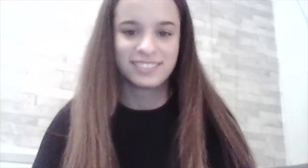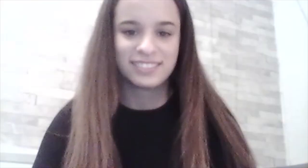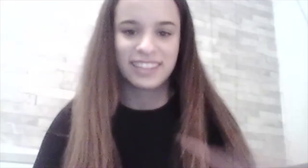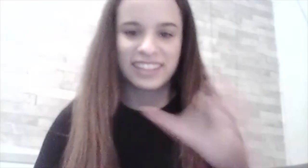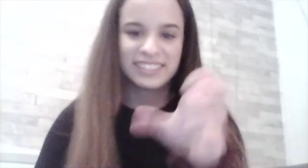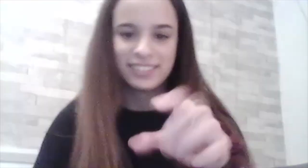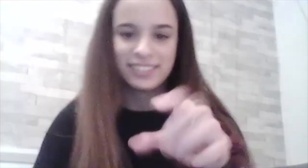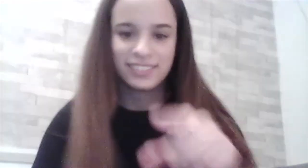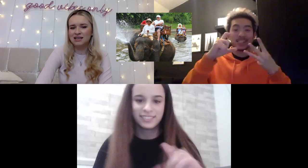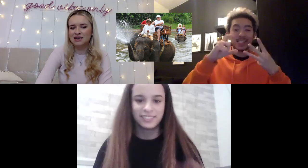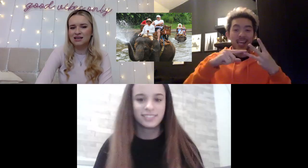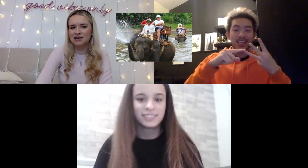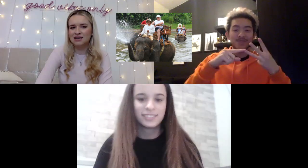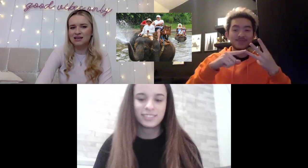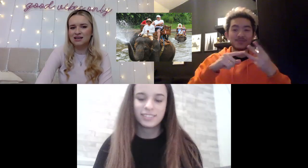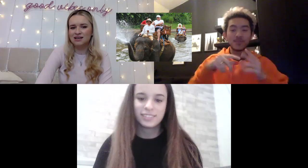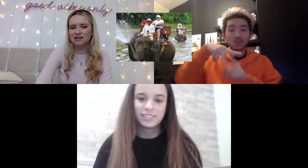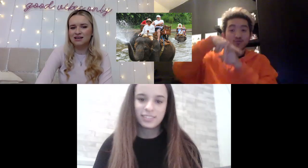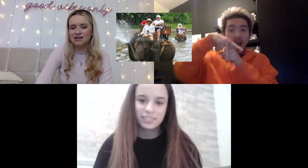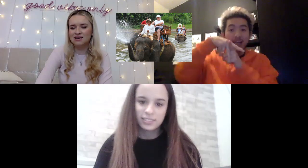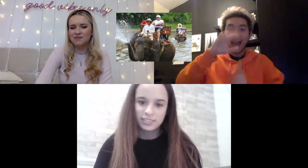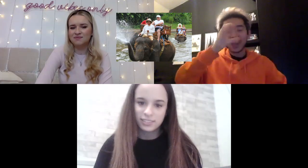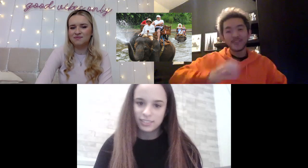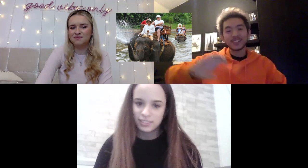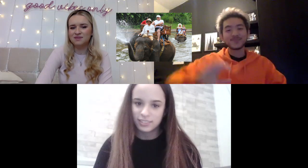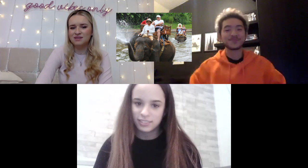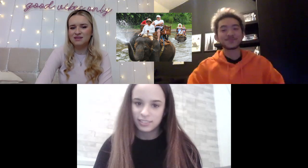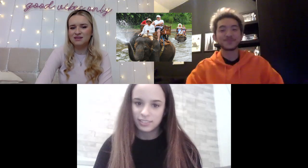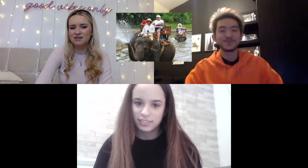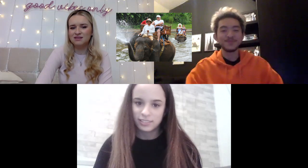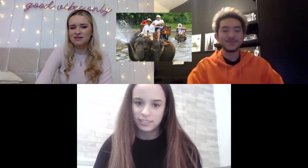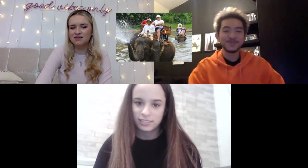Jem: They're gonna bite you C - Ride an elephant